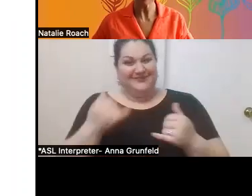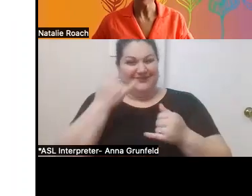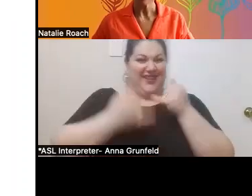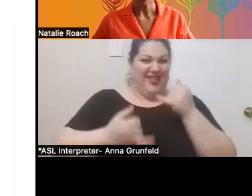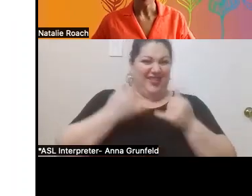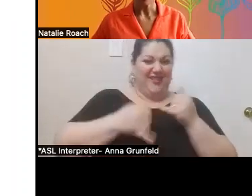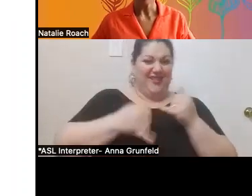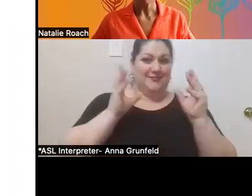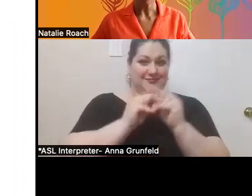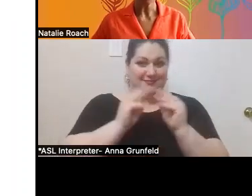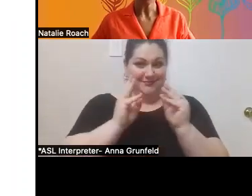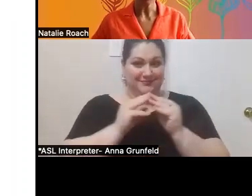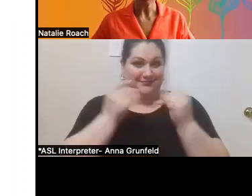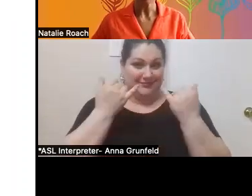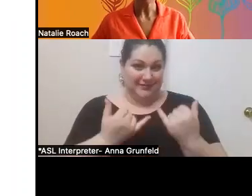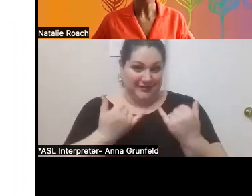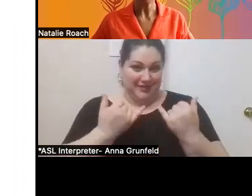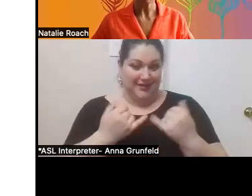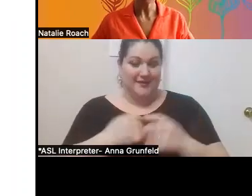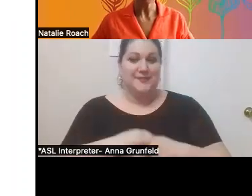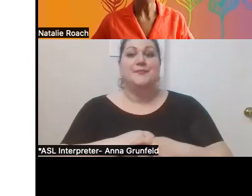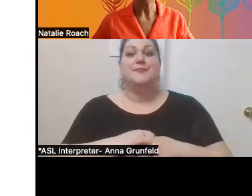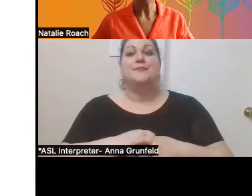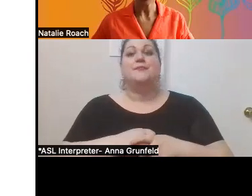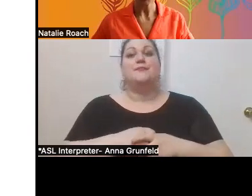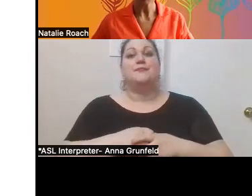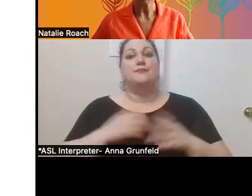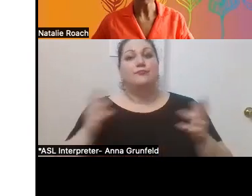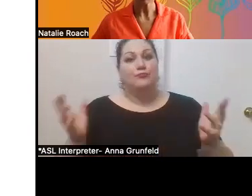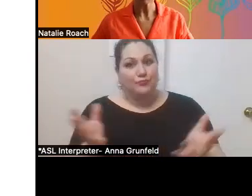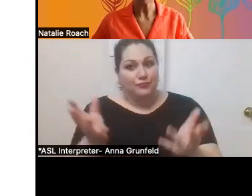Fostering inclusion for physicians with disabilities.